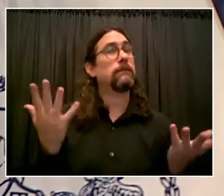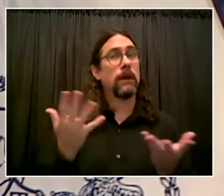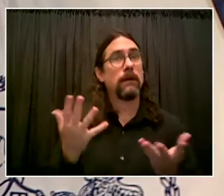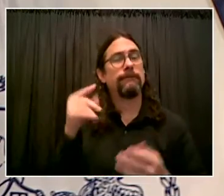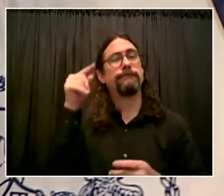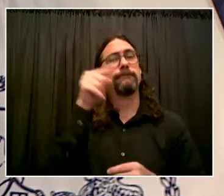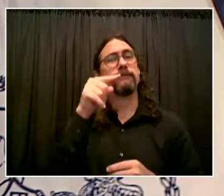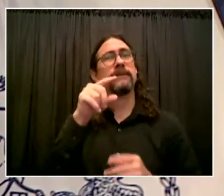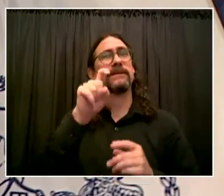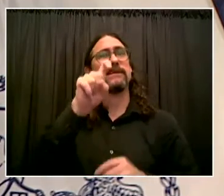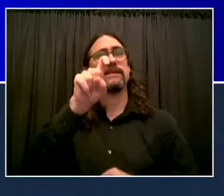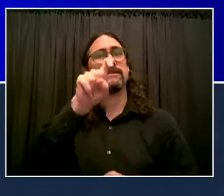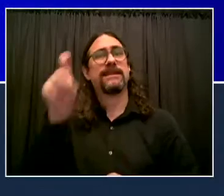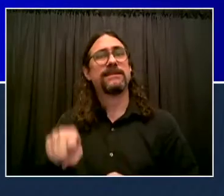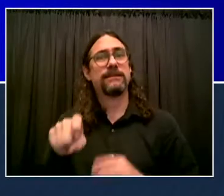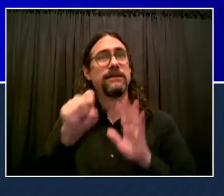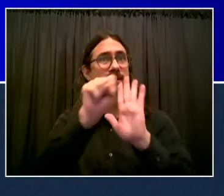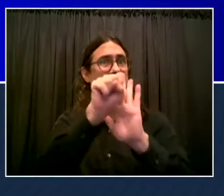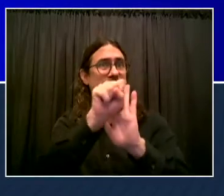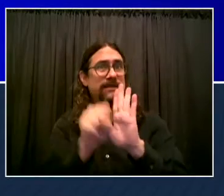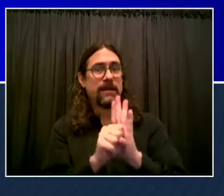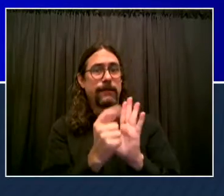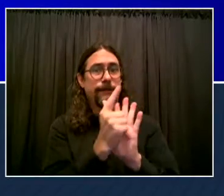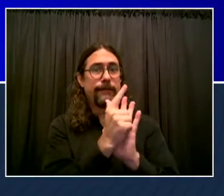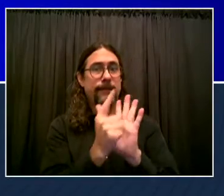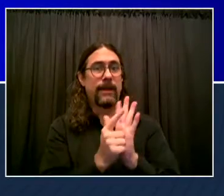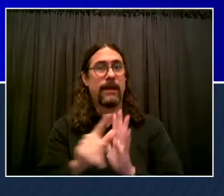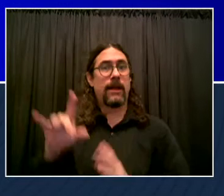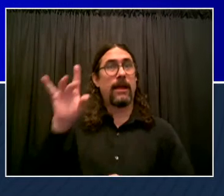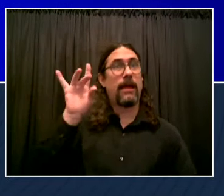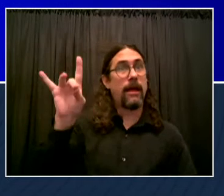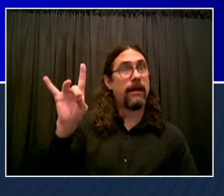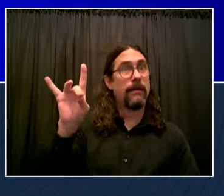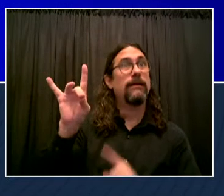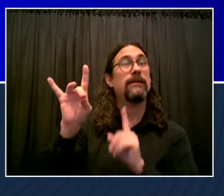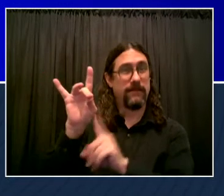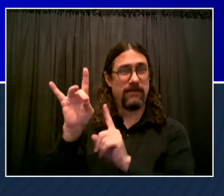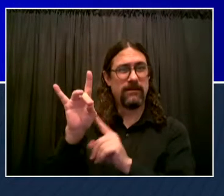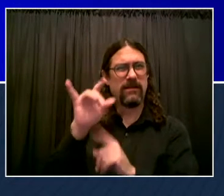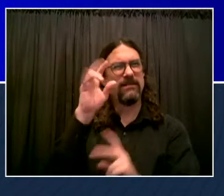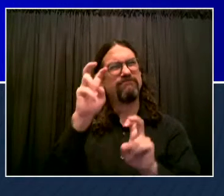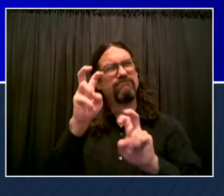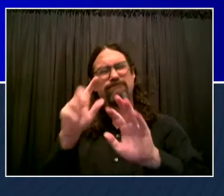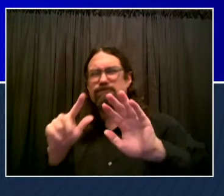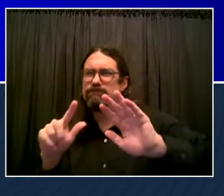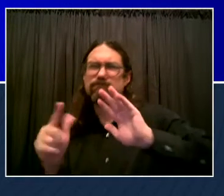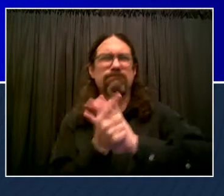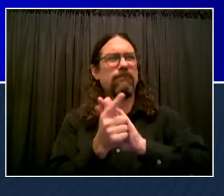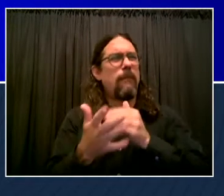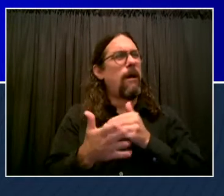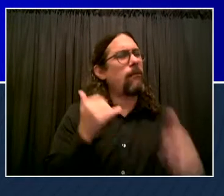EXTREISMTS. IT STOPPED TEASX BILL 8 WHICH IS ALMOST A COMPLETE BAN ON